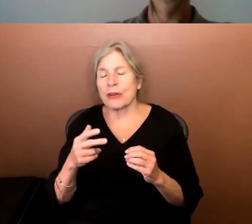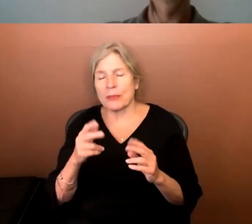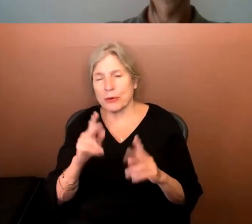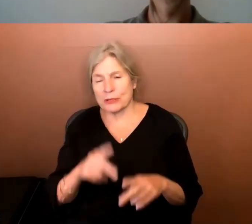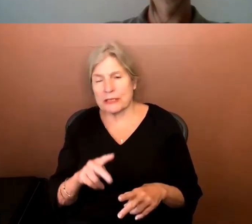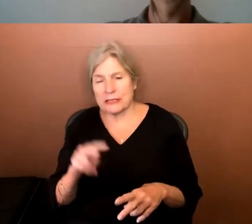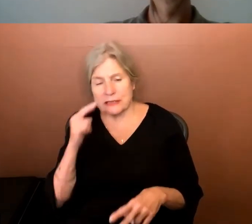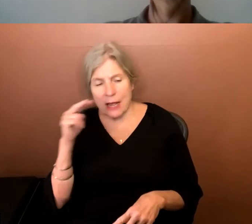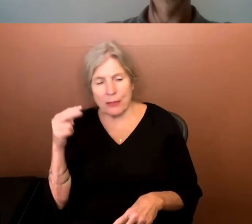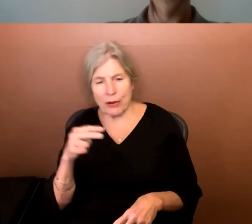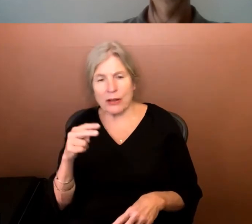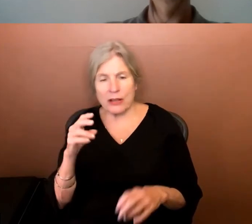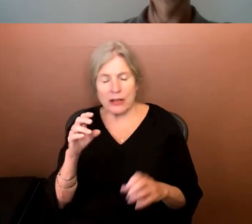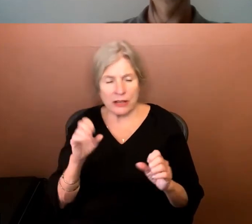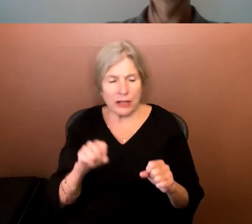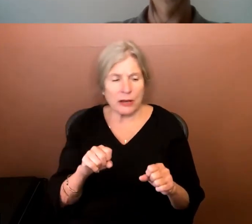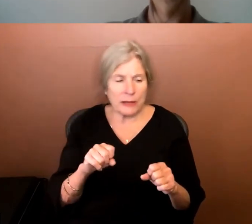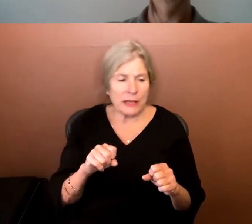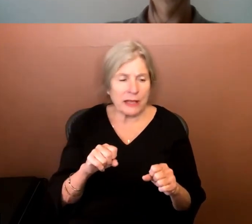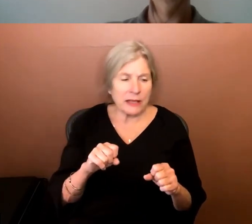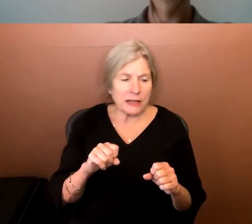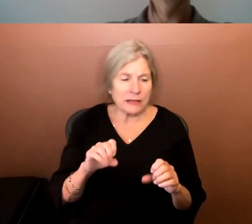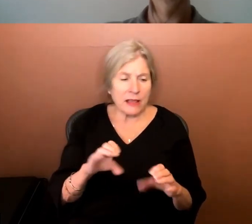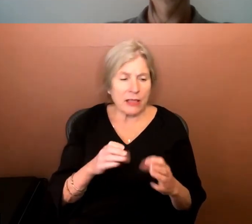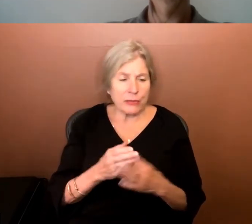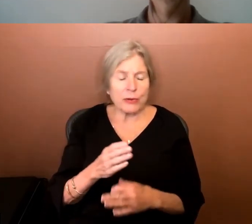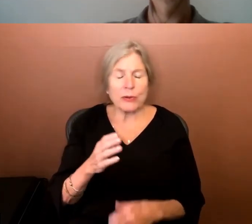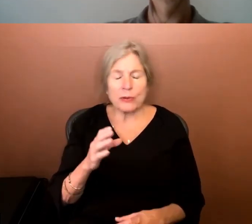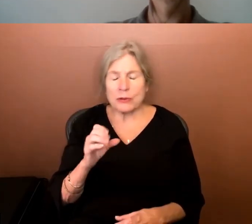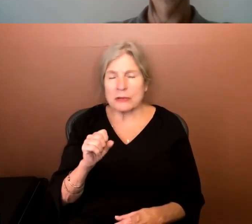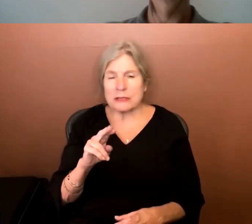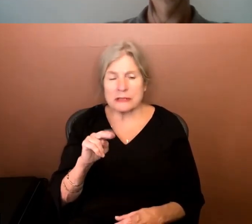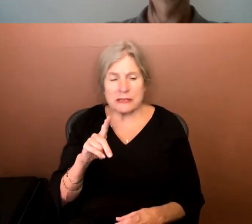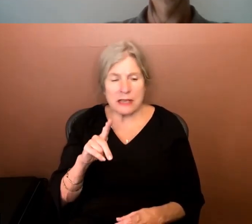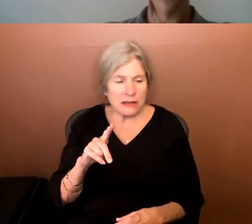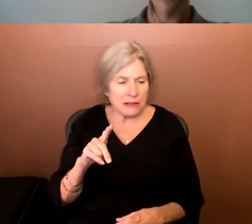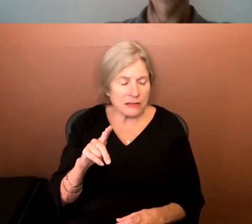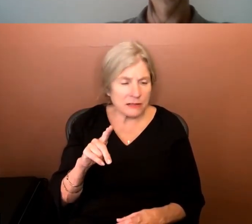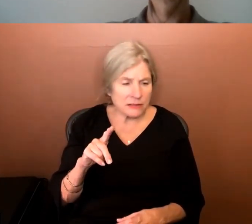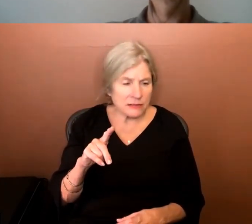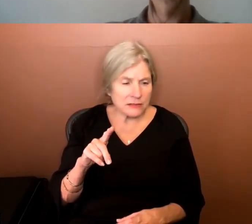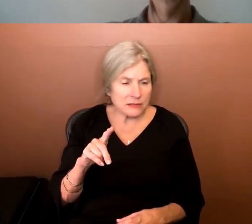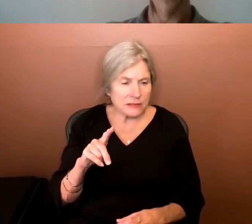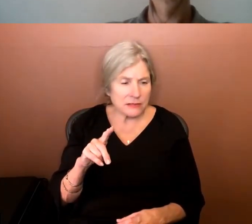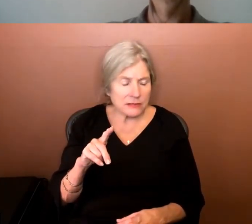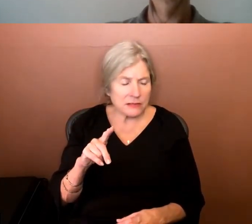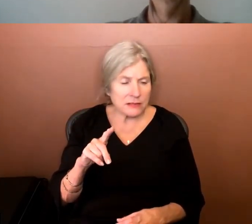could be achieved through sound haptics. Going back quickly to what you were saying about authoring your own comics, I